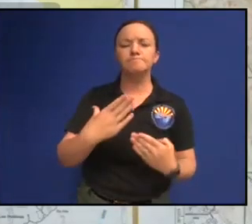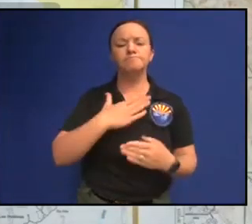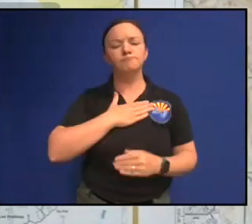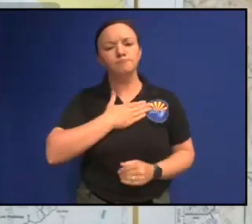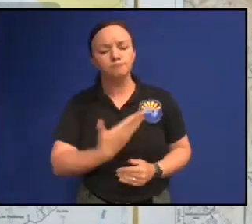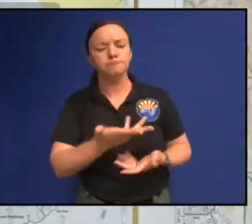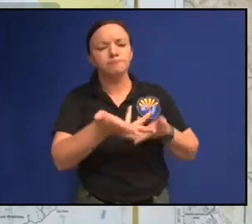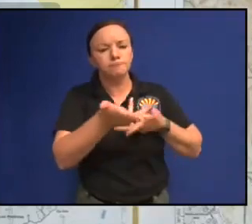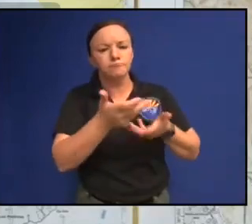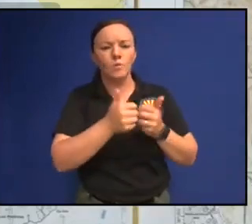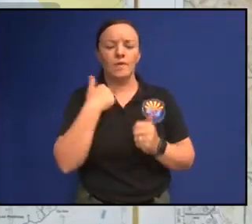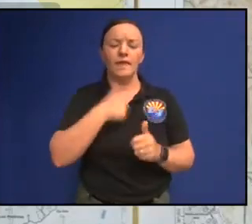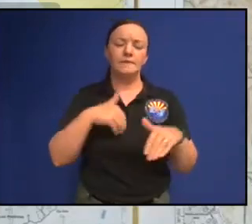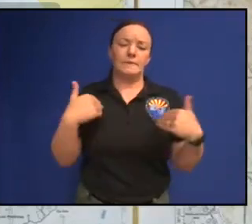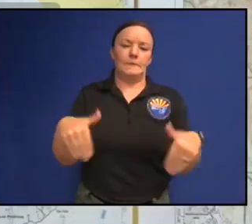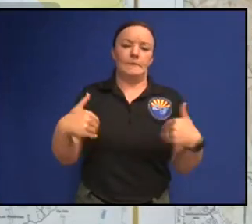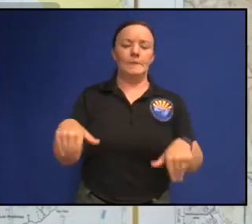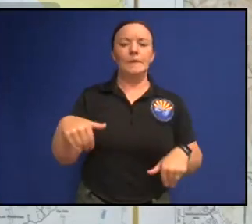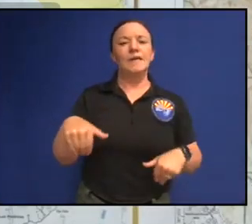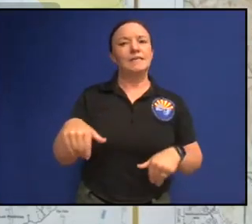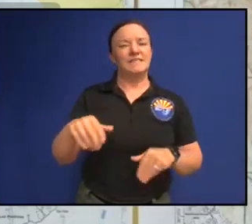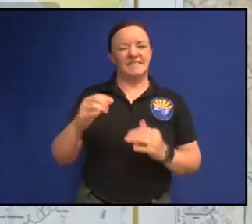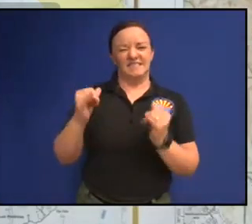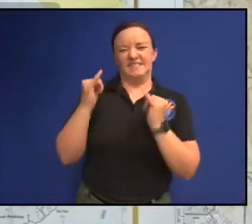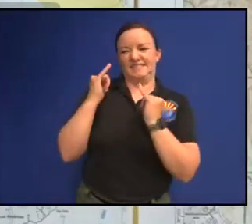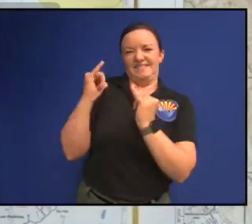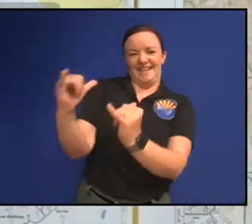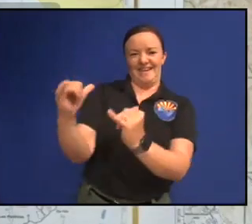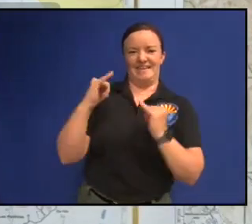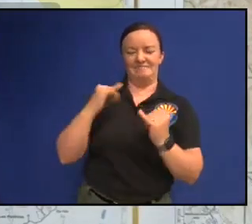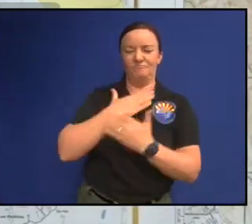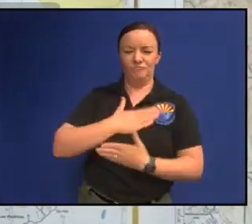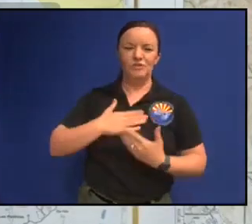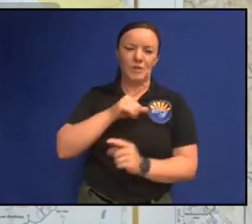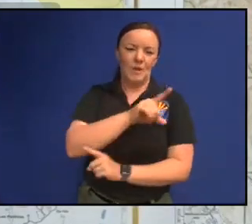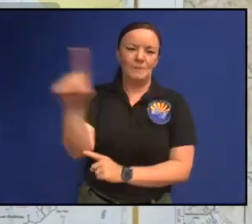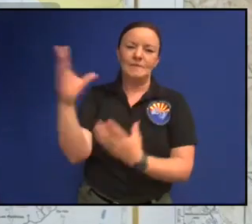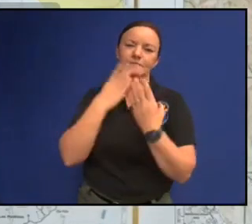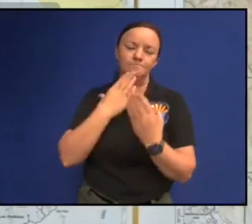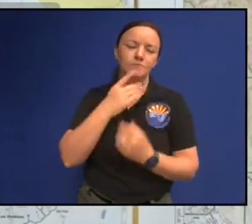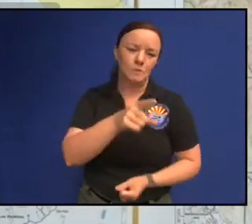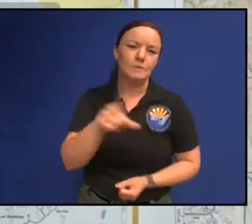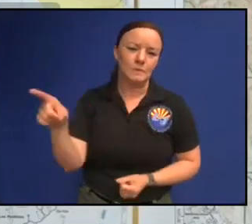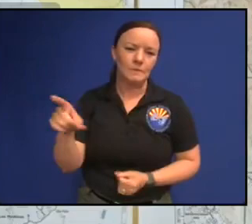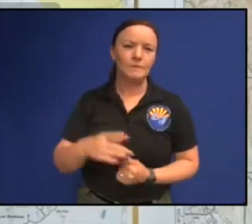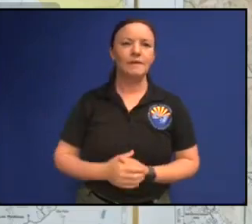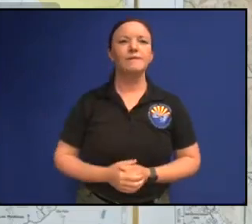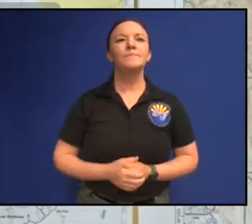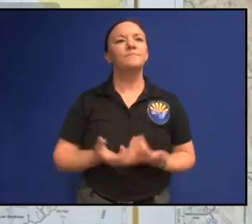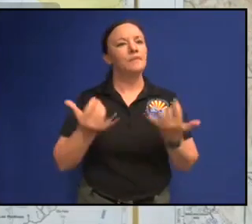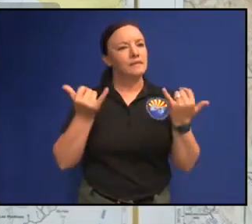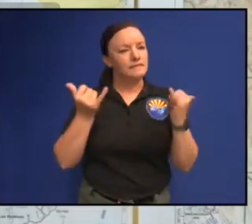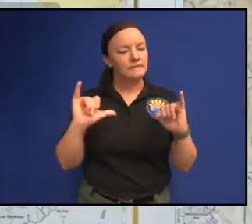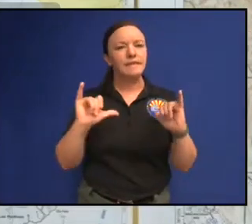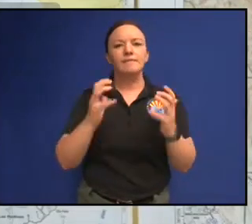WE JUST THANK YOU ALL. GOT A WAYS TO GO YET HERE. WE'LL SEE WHAT THE WEATHER BRINGS, BUT WE JUST WISH YOU